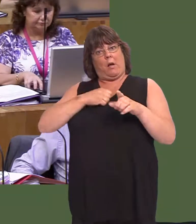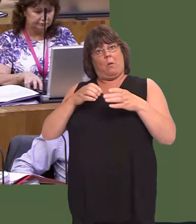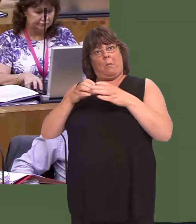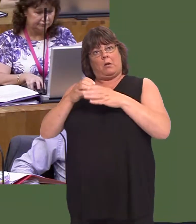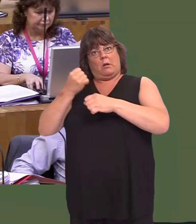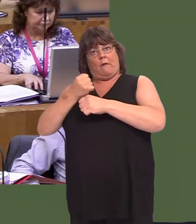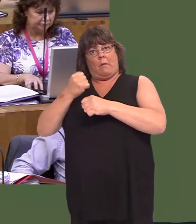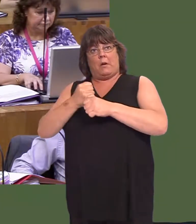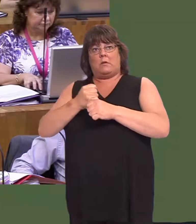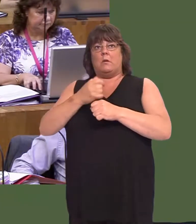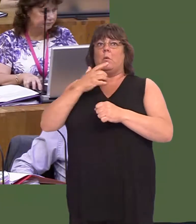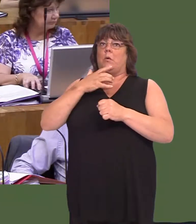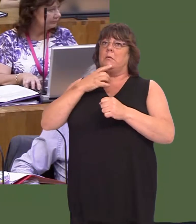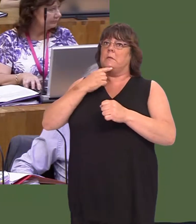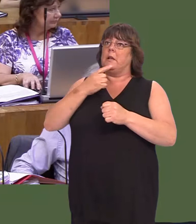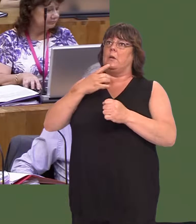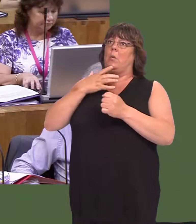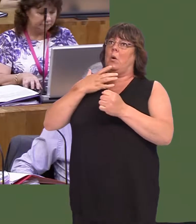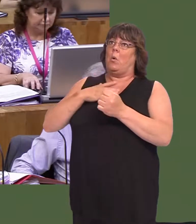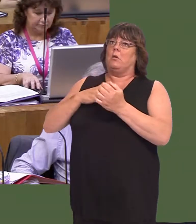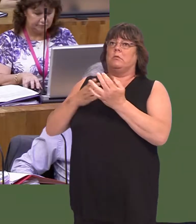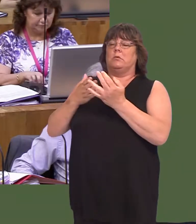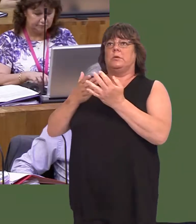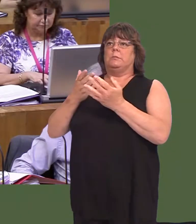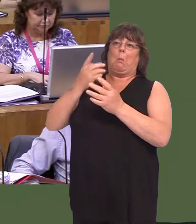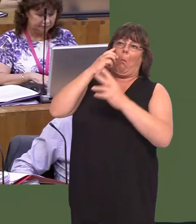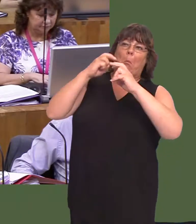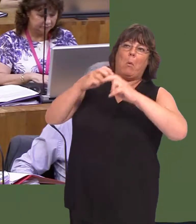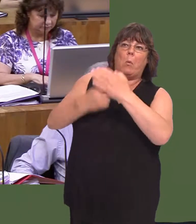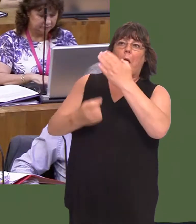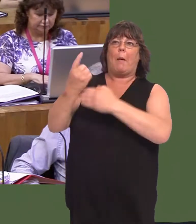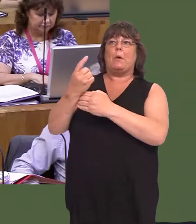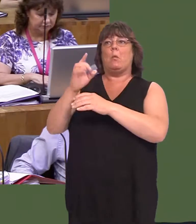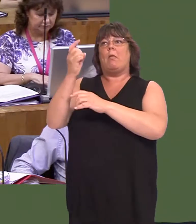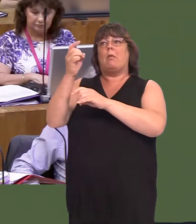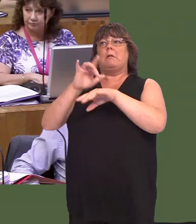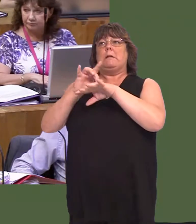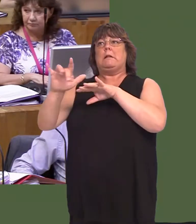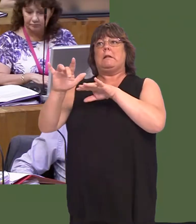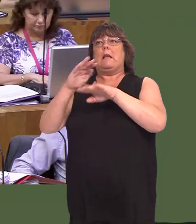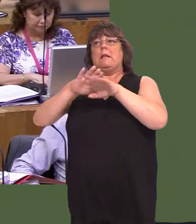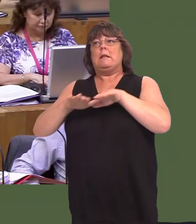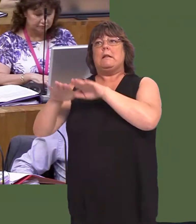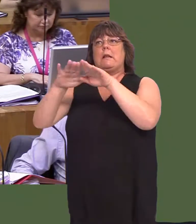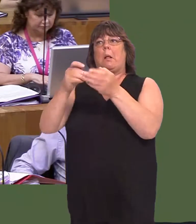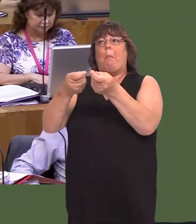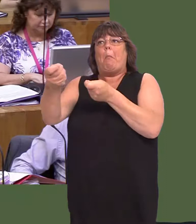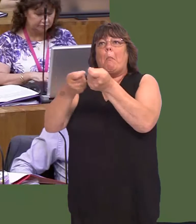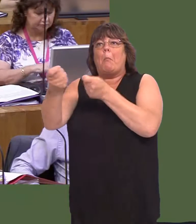unfettered access to the single market. Until we have an idea of what the future holds for Welsh businesses, then it will be difficult